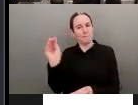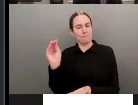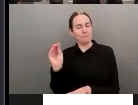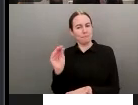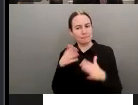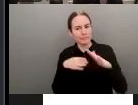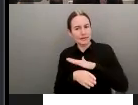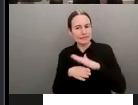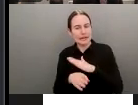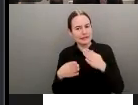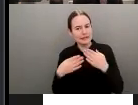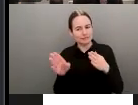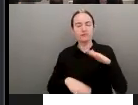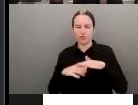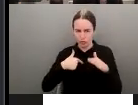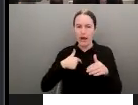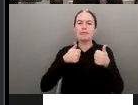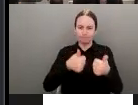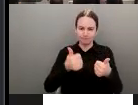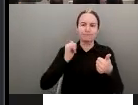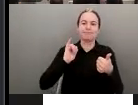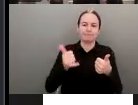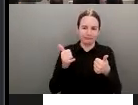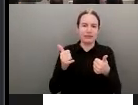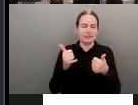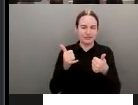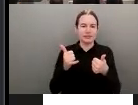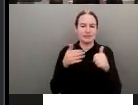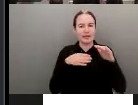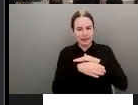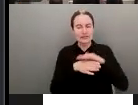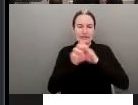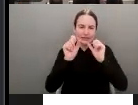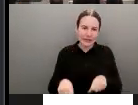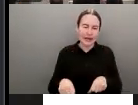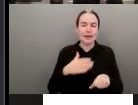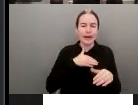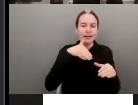to know. I will allow it. There is more information why that is.